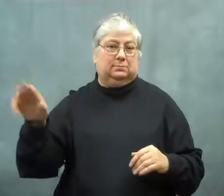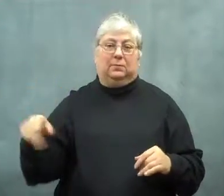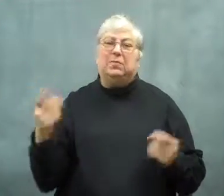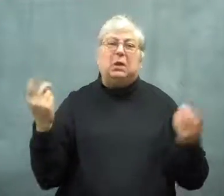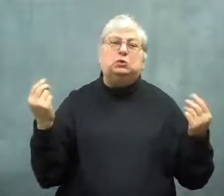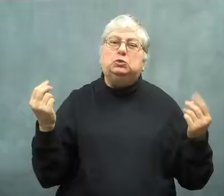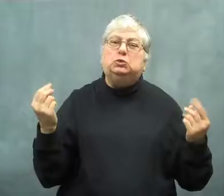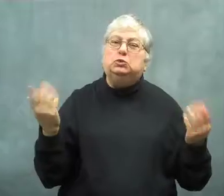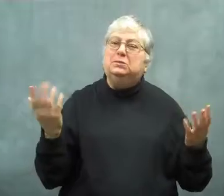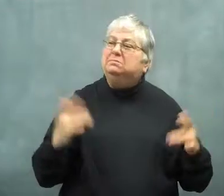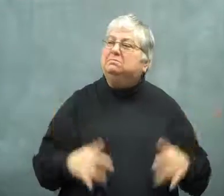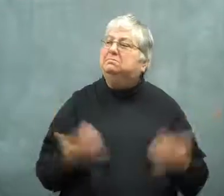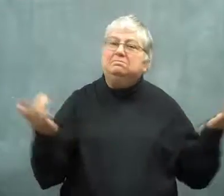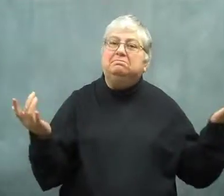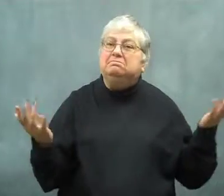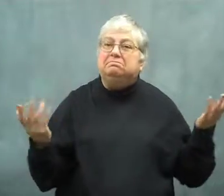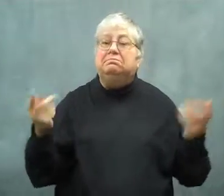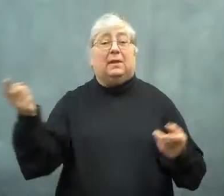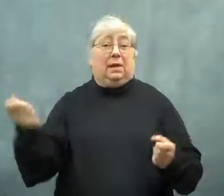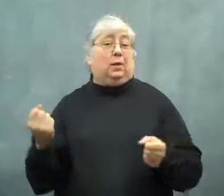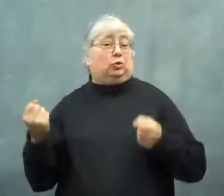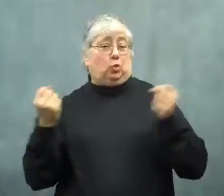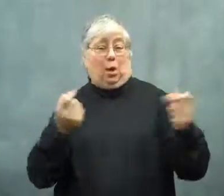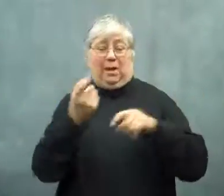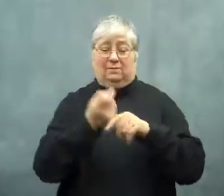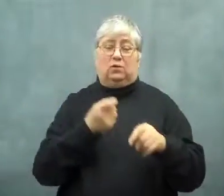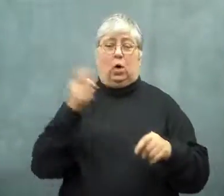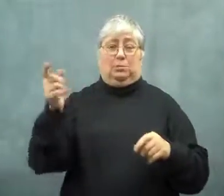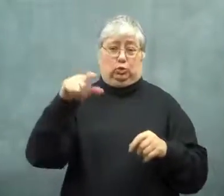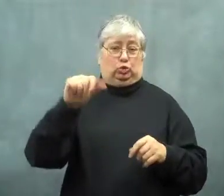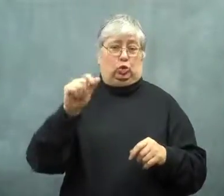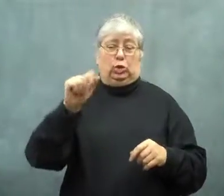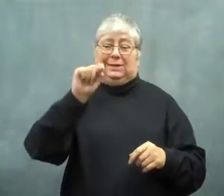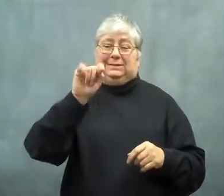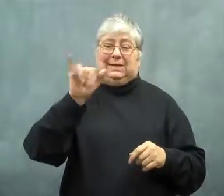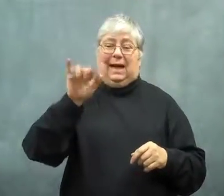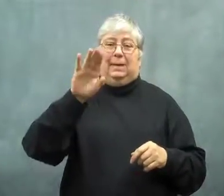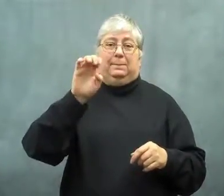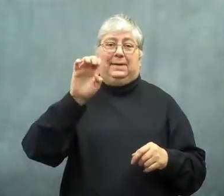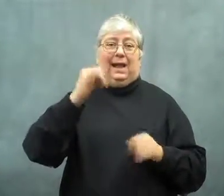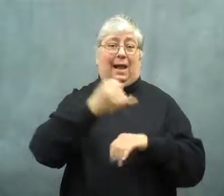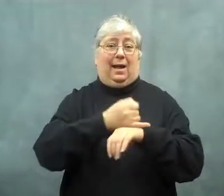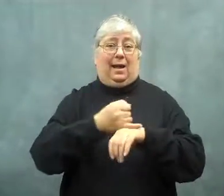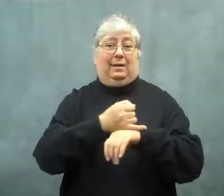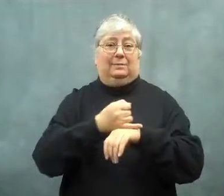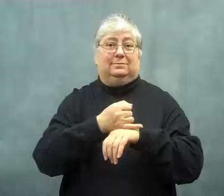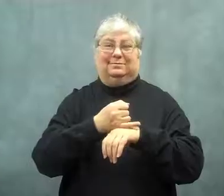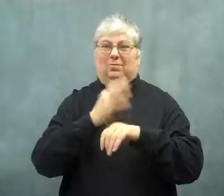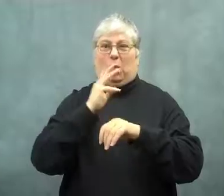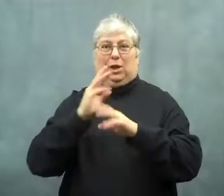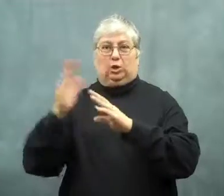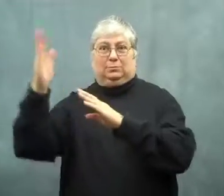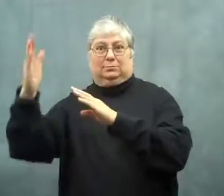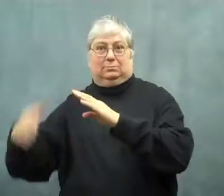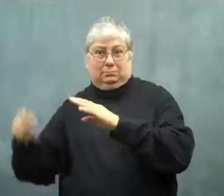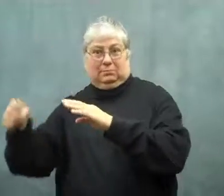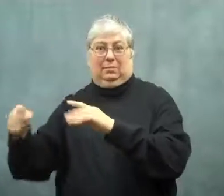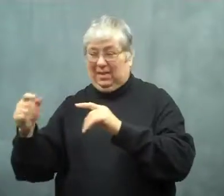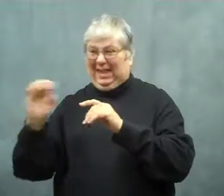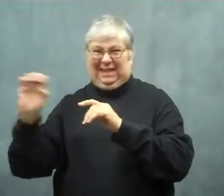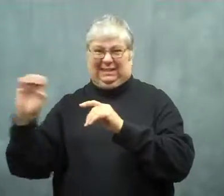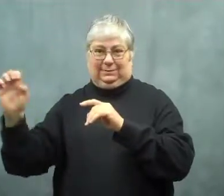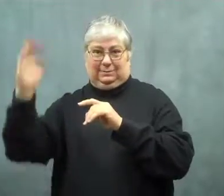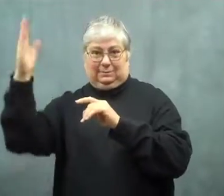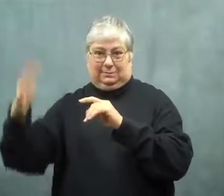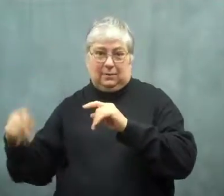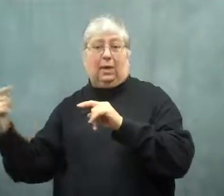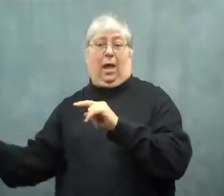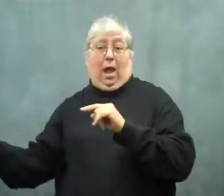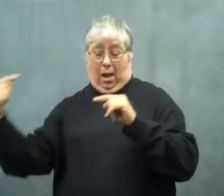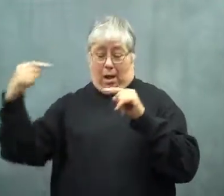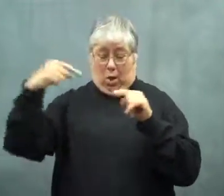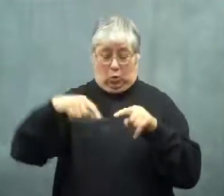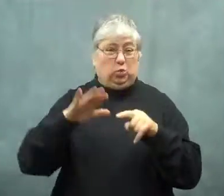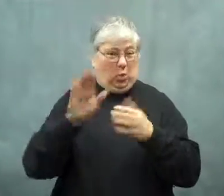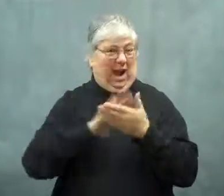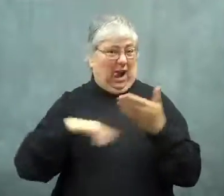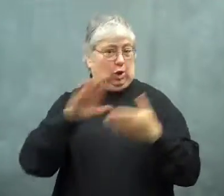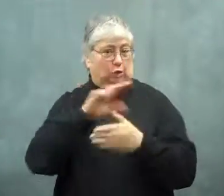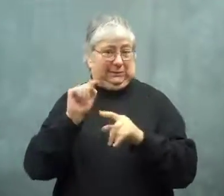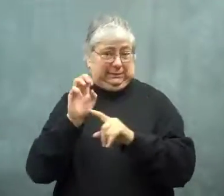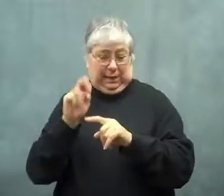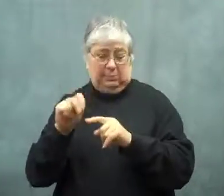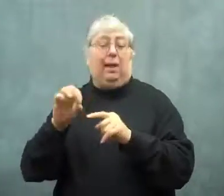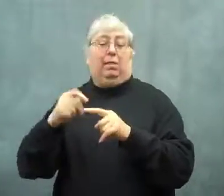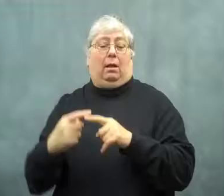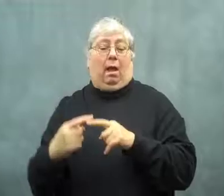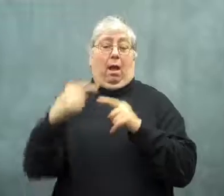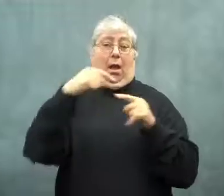He drove from Tybee Island, Georgia, on the east coast